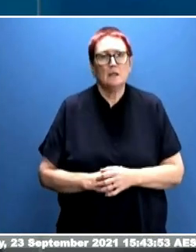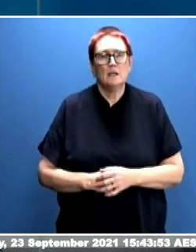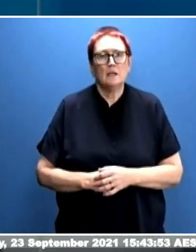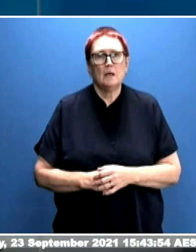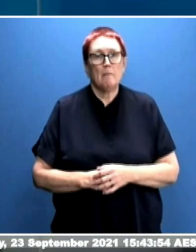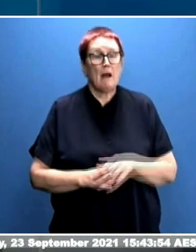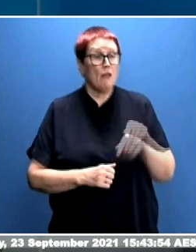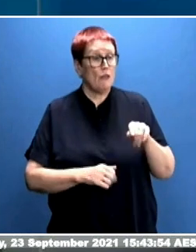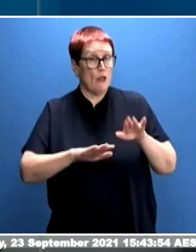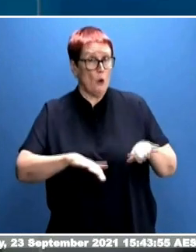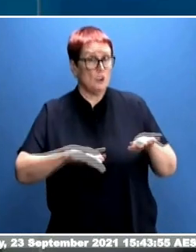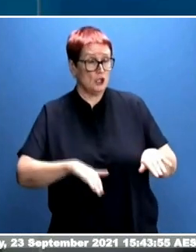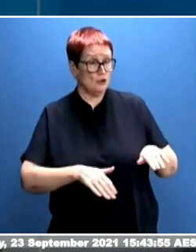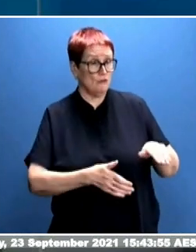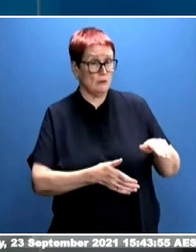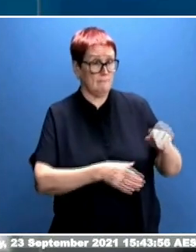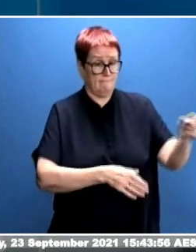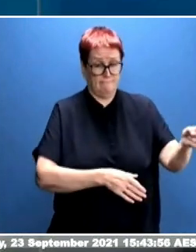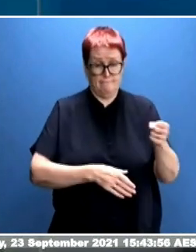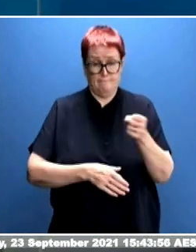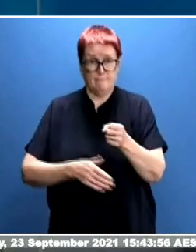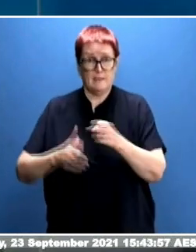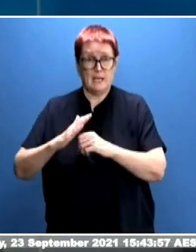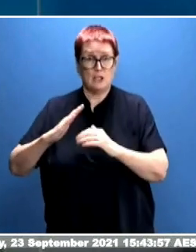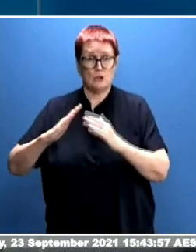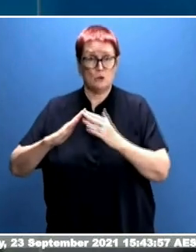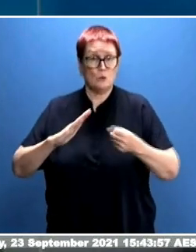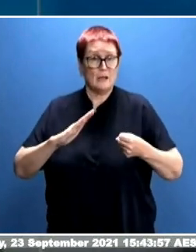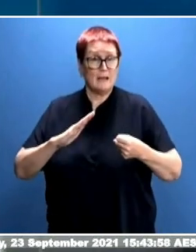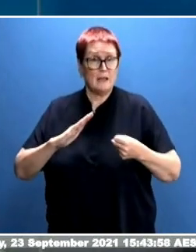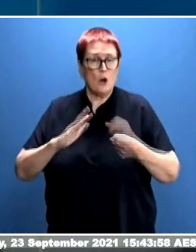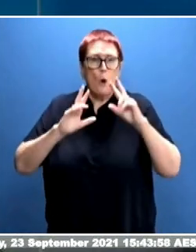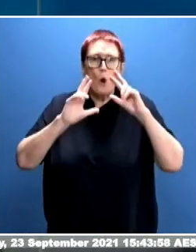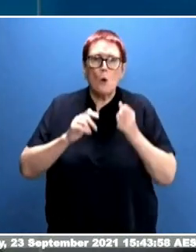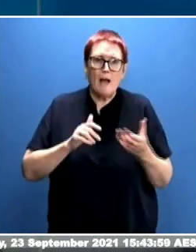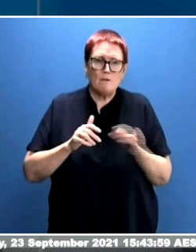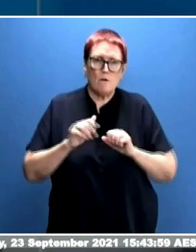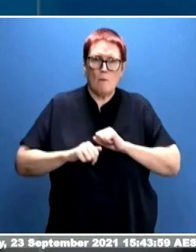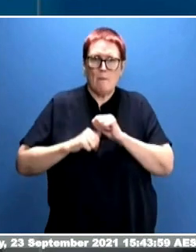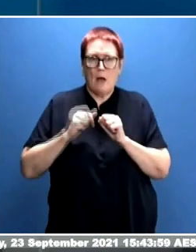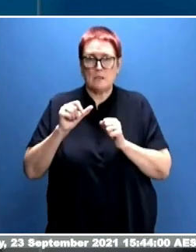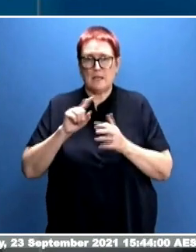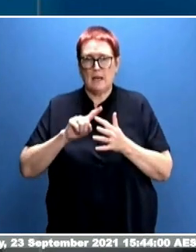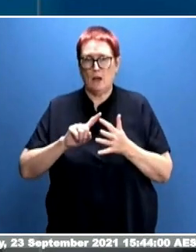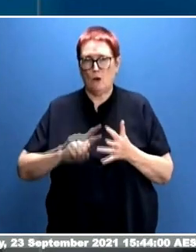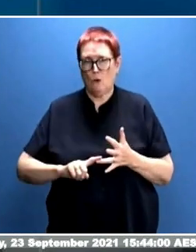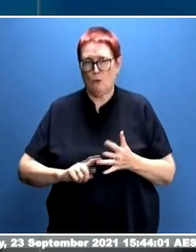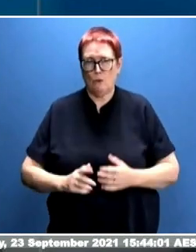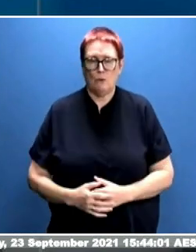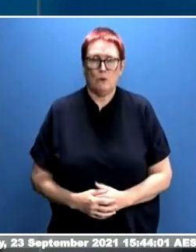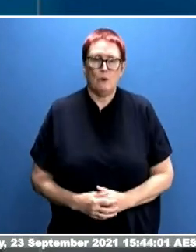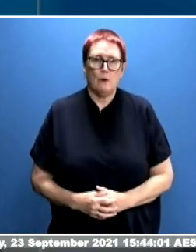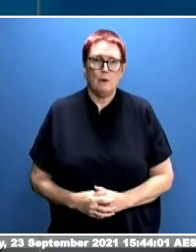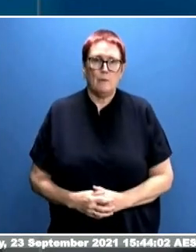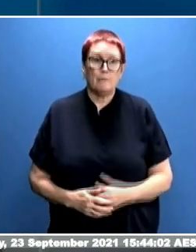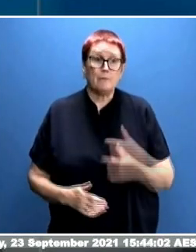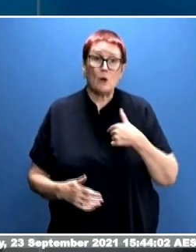care of the CEO, as opposed to we also coordinate and support families with